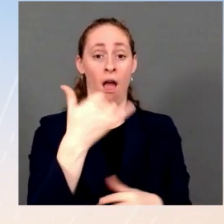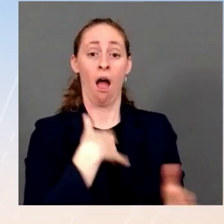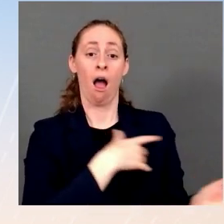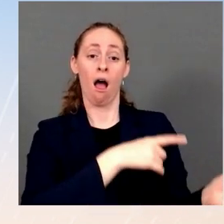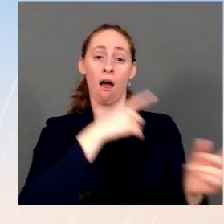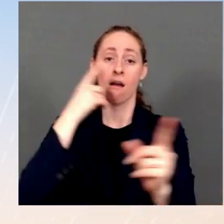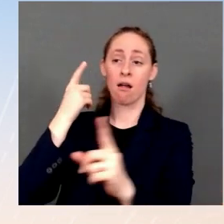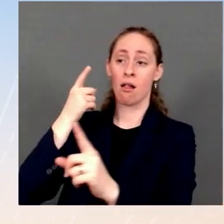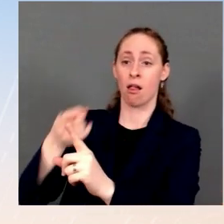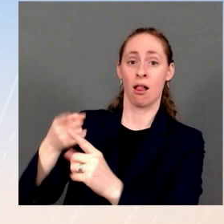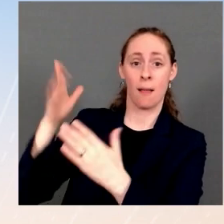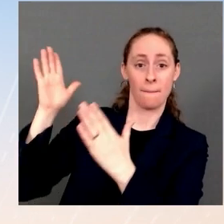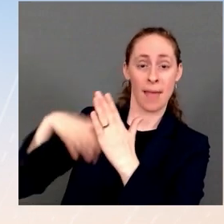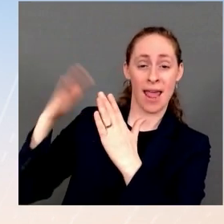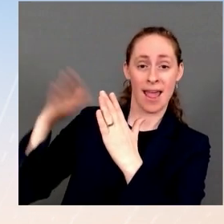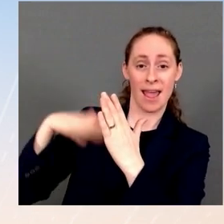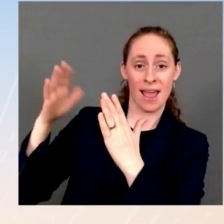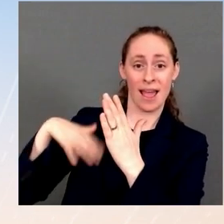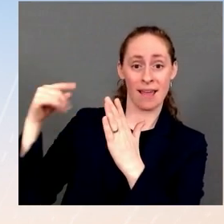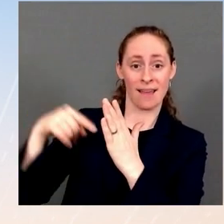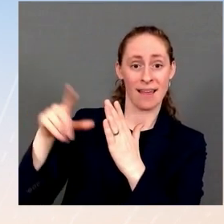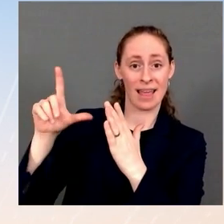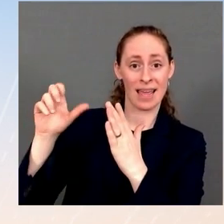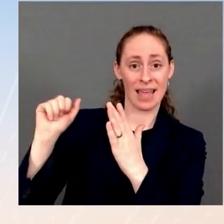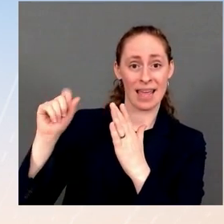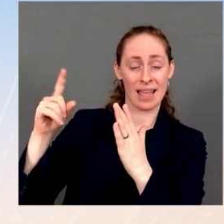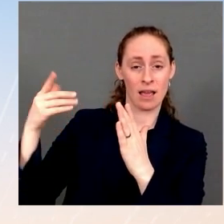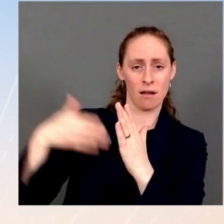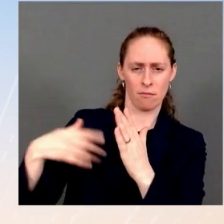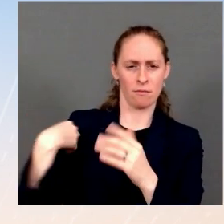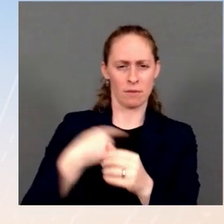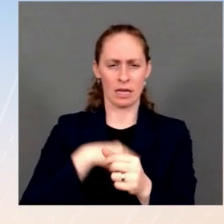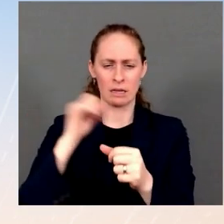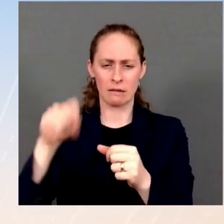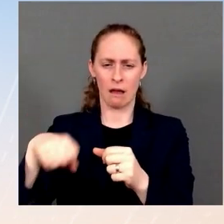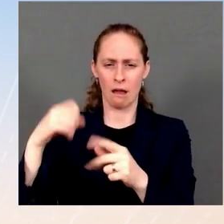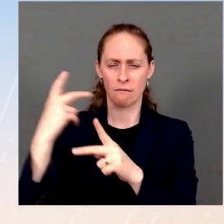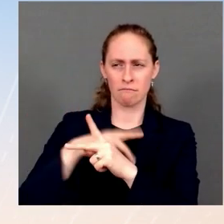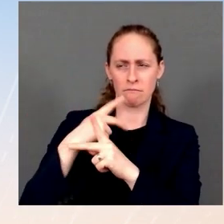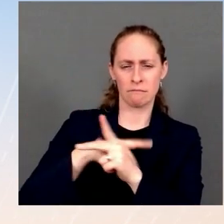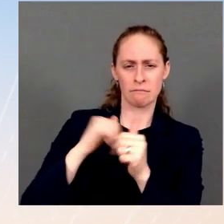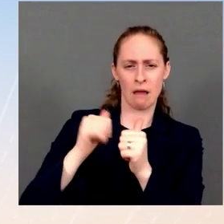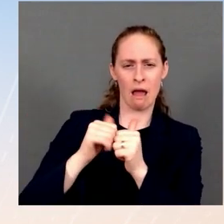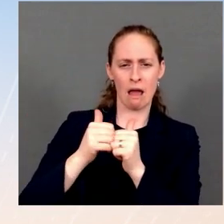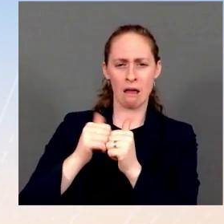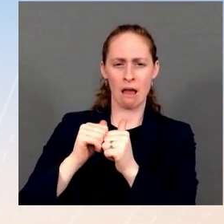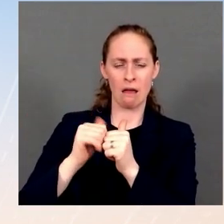plan actually does invest dollars. And we're using the resources we have already available to us --